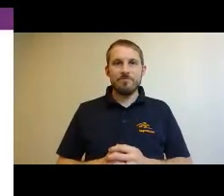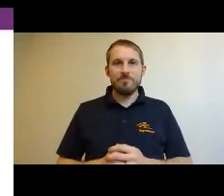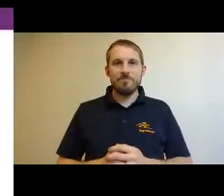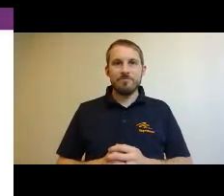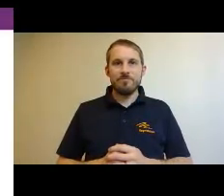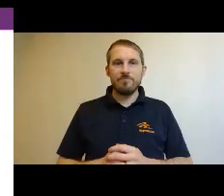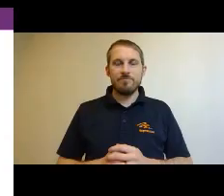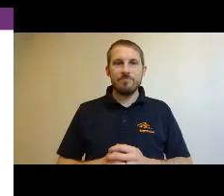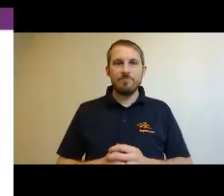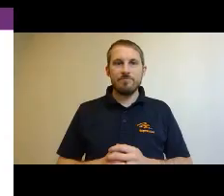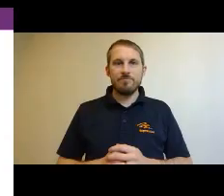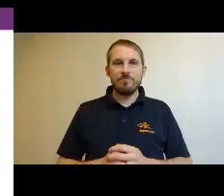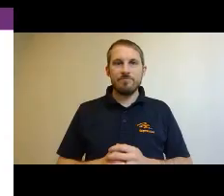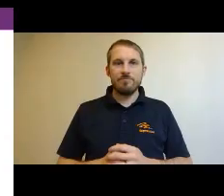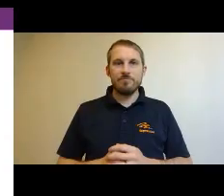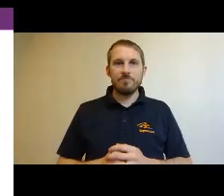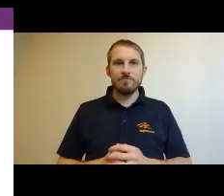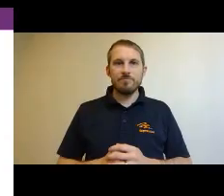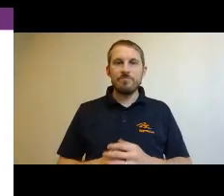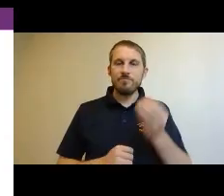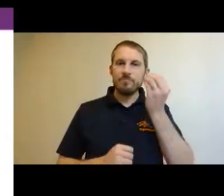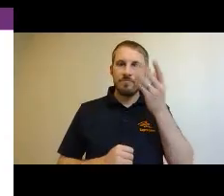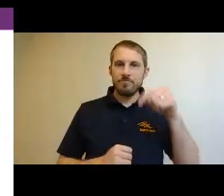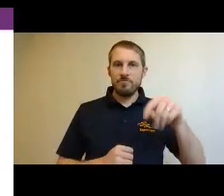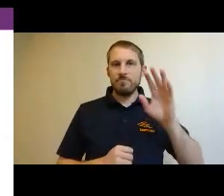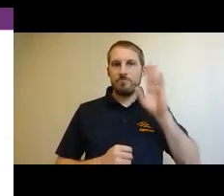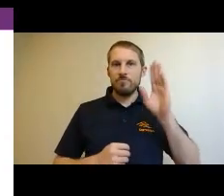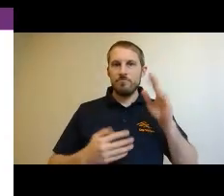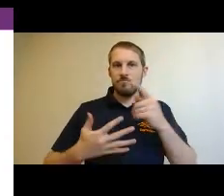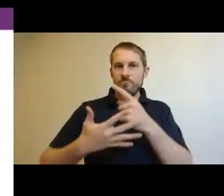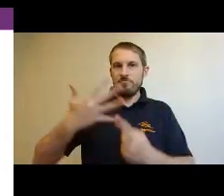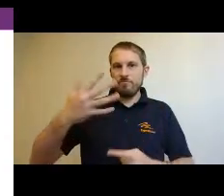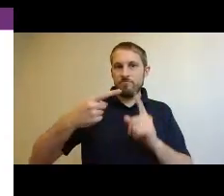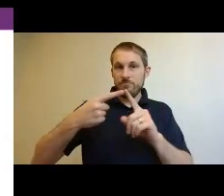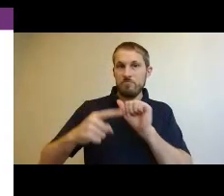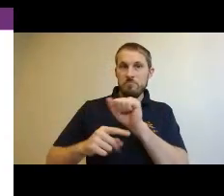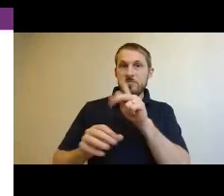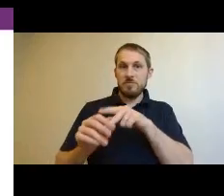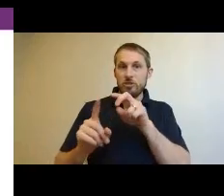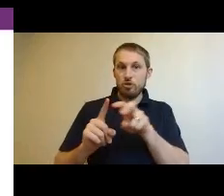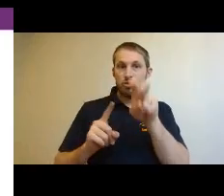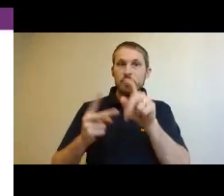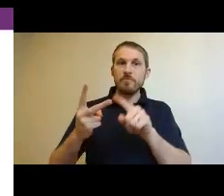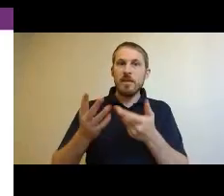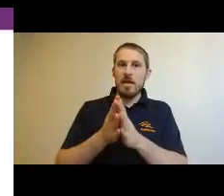In this presentation, I will cover the participant journey, how we support people with disability,